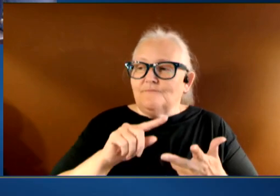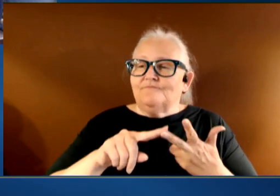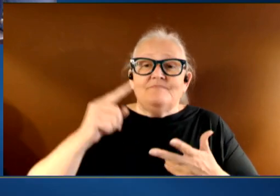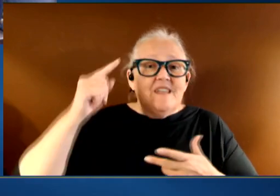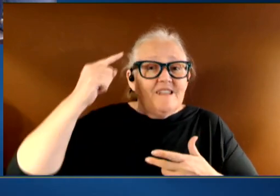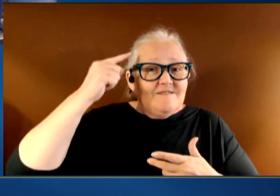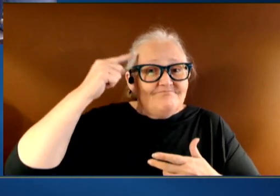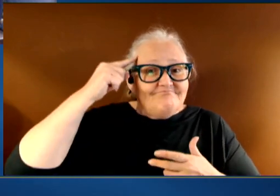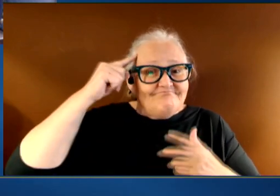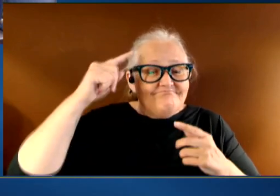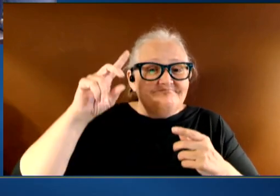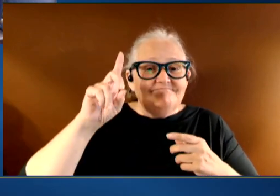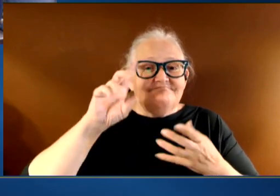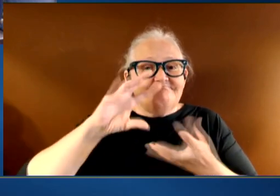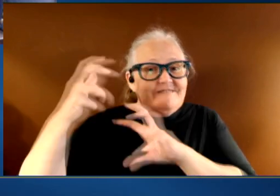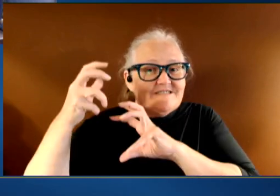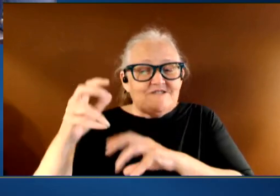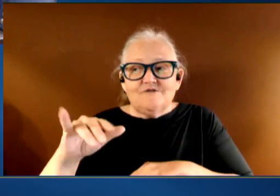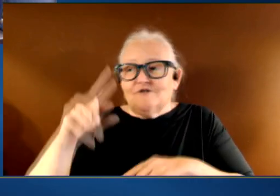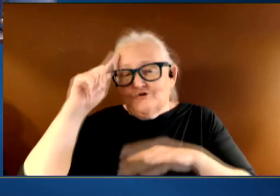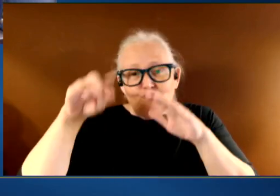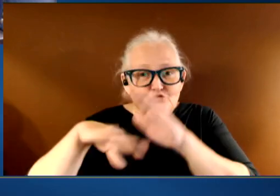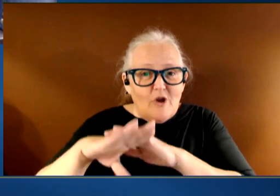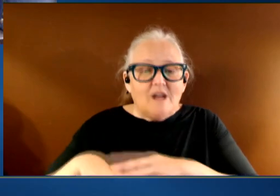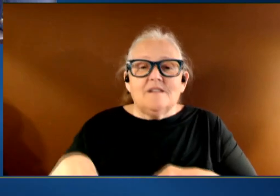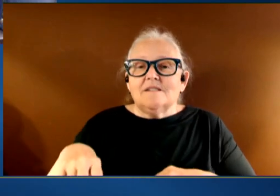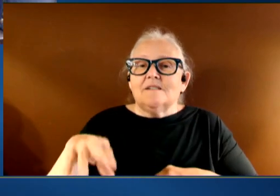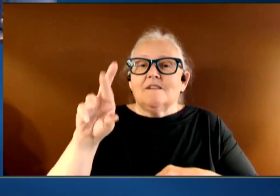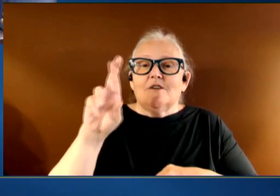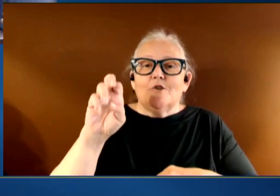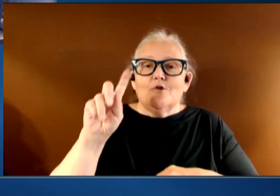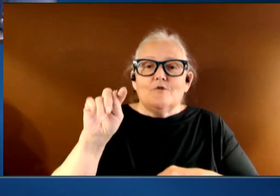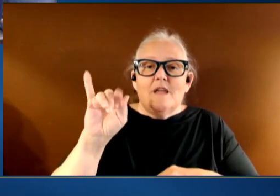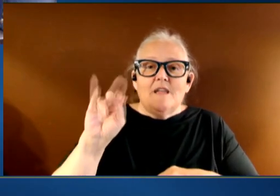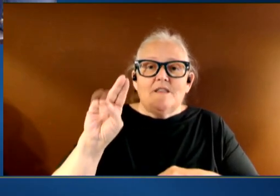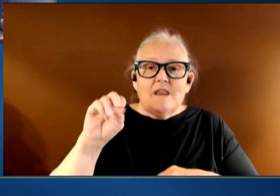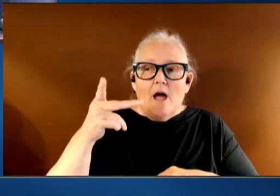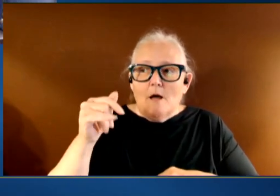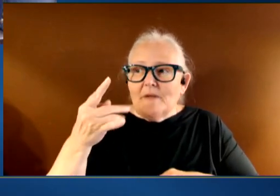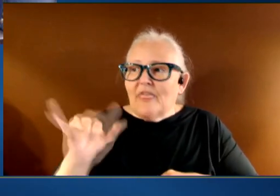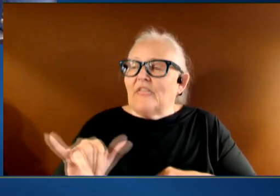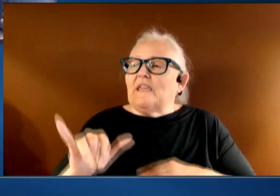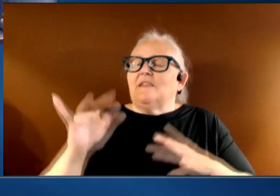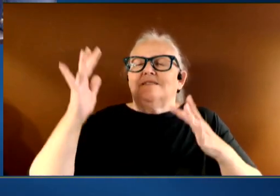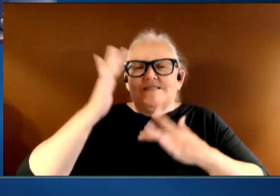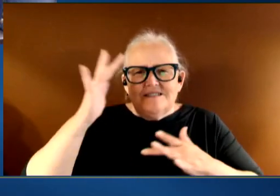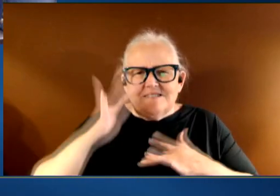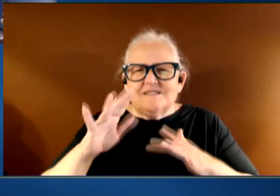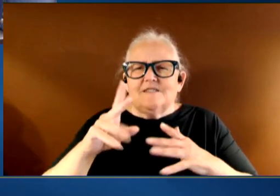as strokes, retinopathy, kidney disease, and priapism. Due to these long-term complications,